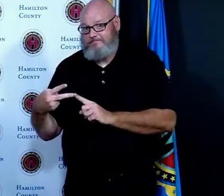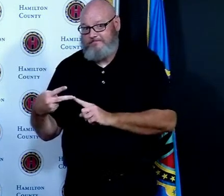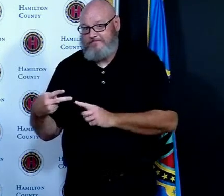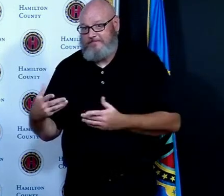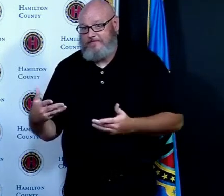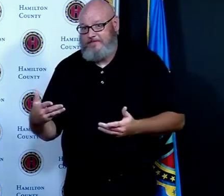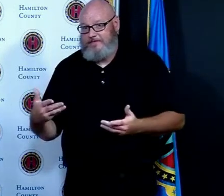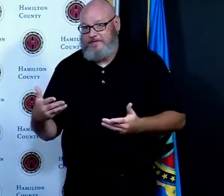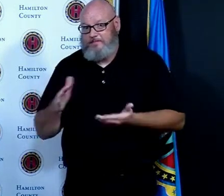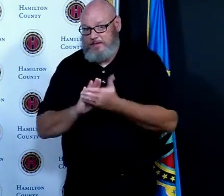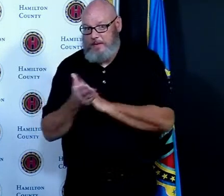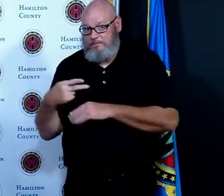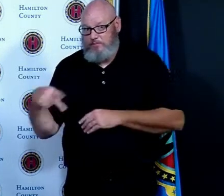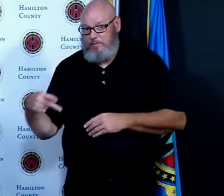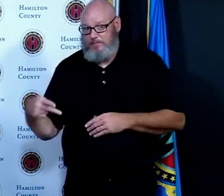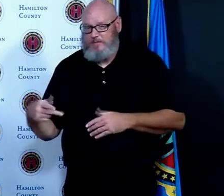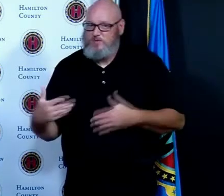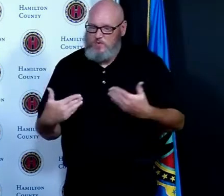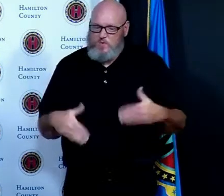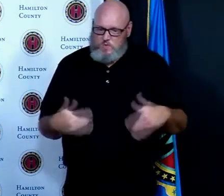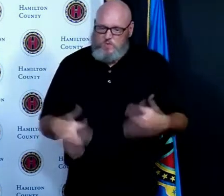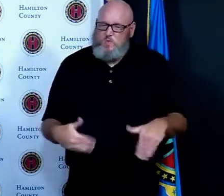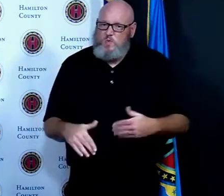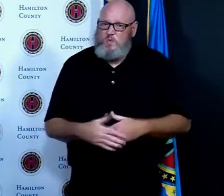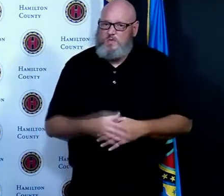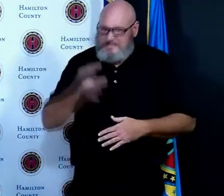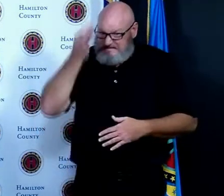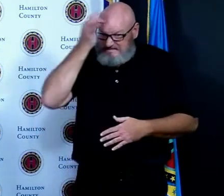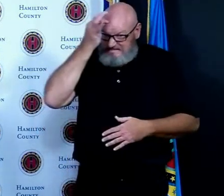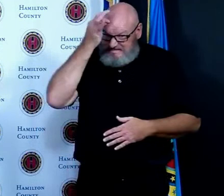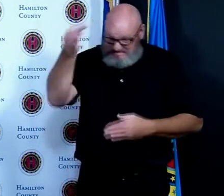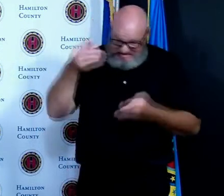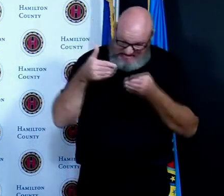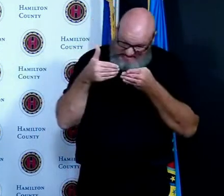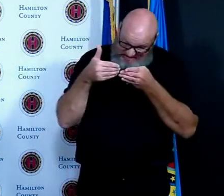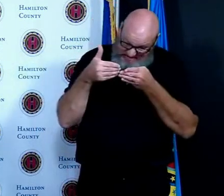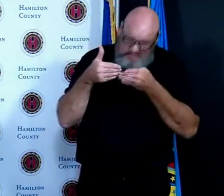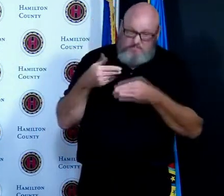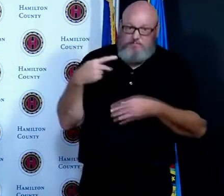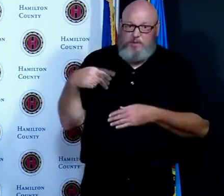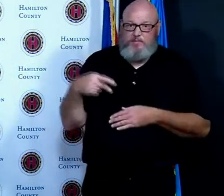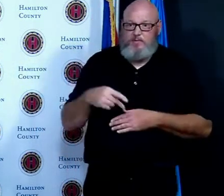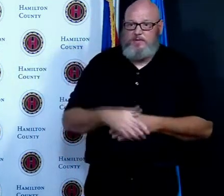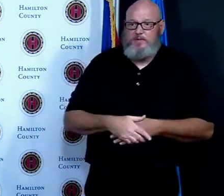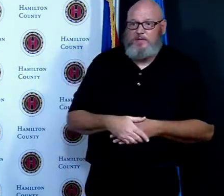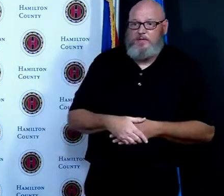volumes and so it's a little bit unsure if we'll go this week but if we continue on the trend that